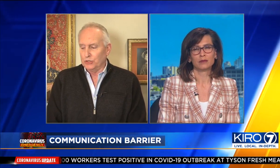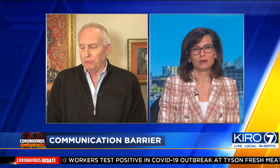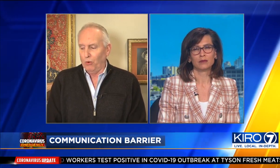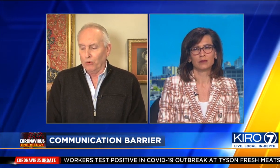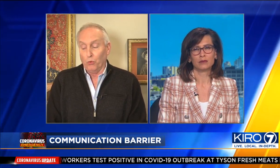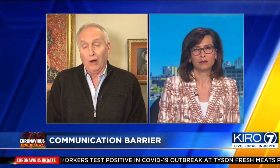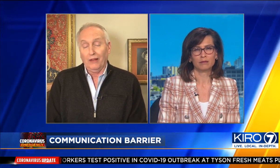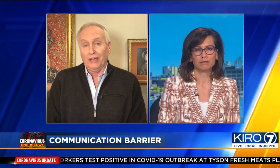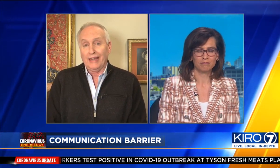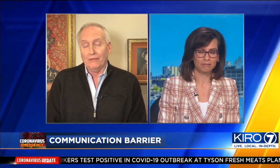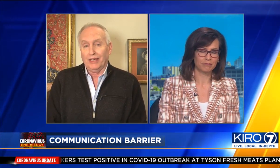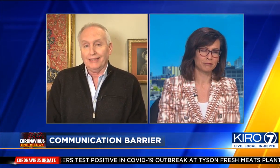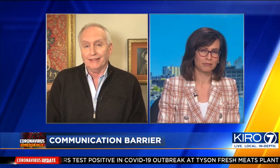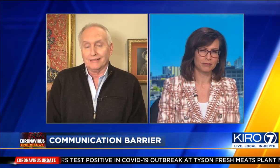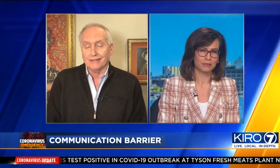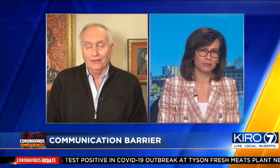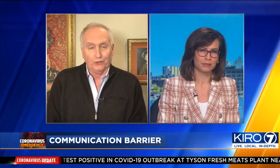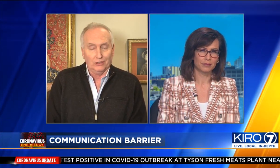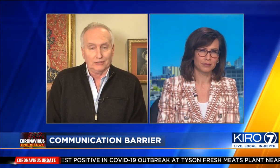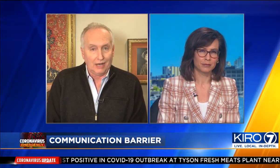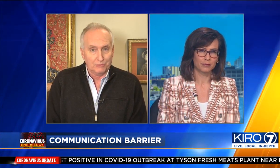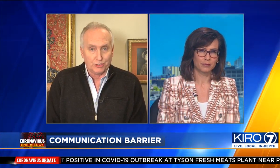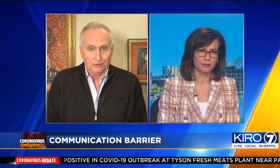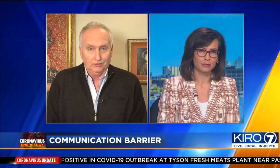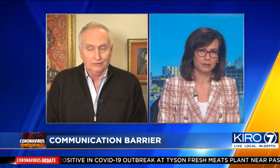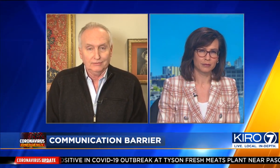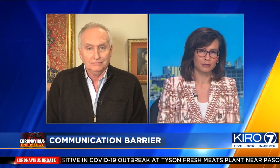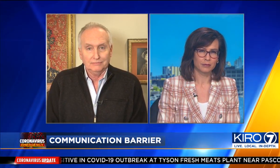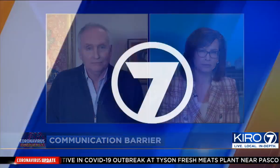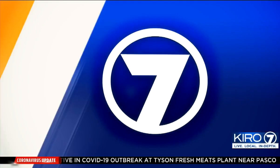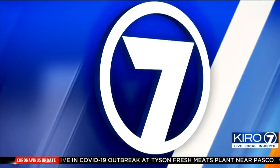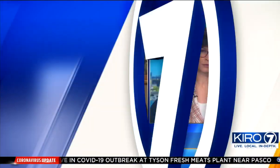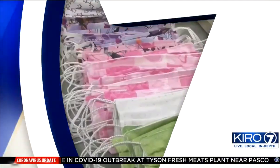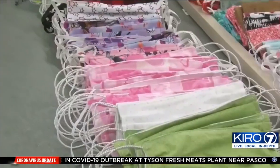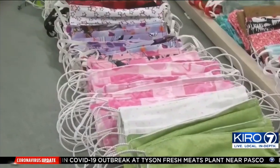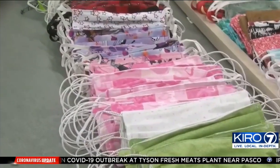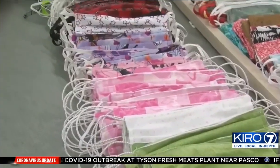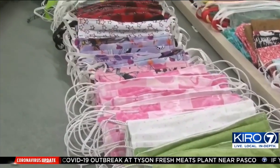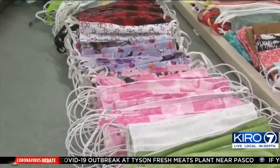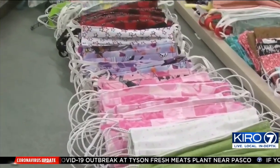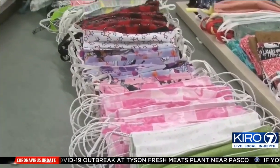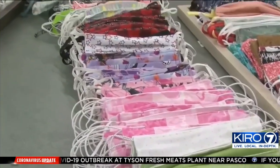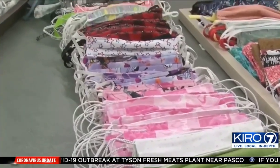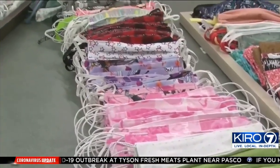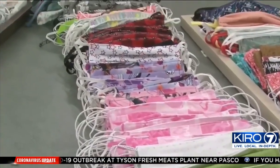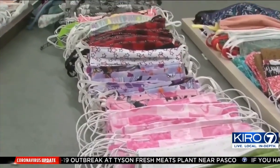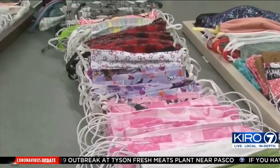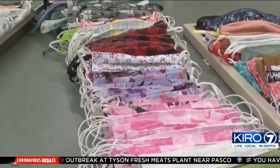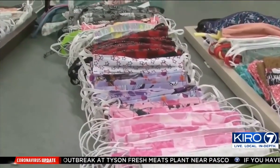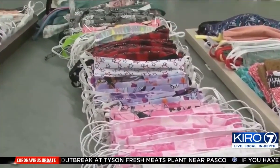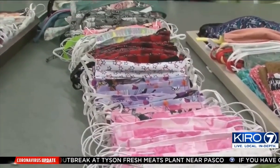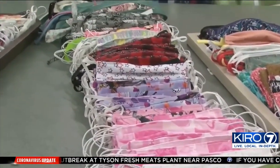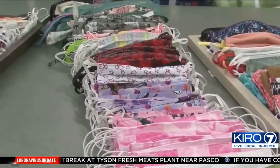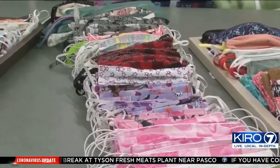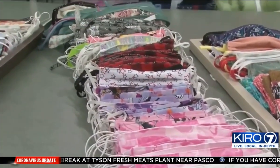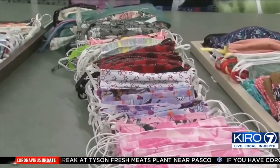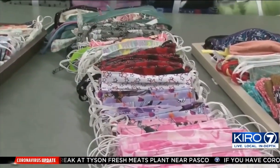IMPOSSIBLE TO COMMUNICATE. KIRO 7'S TRACY LEONE EXPLAINS HOW THEY NEED SUPPORT WHILE THEY NAVIGATE THIS